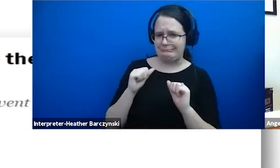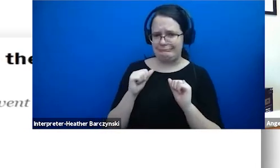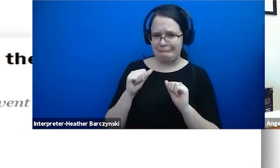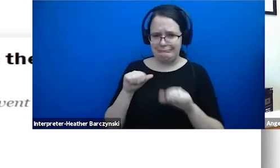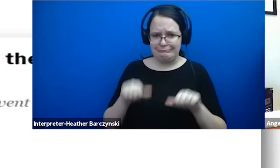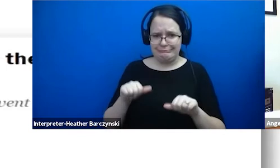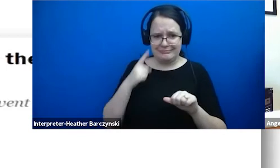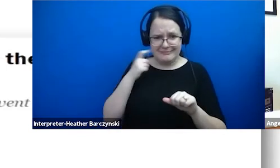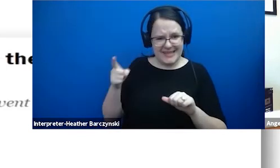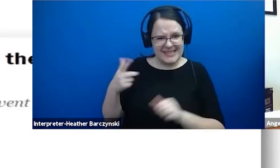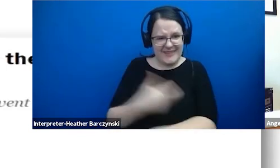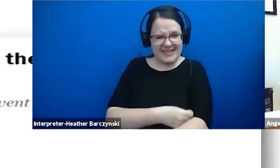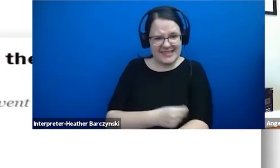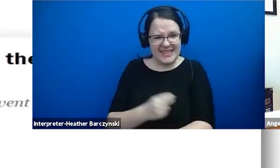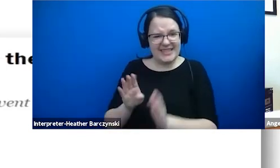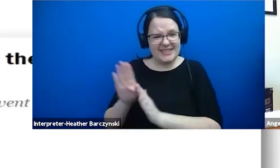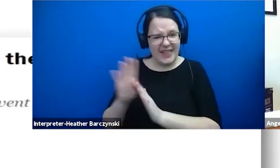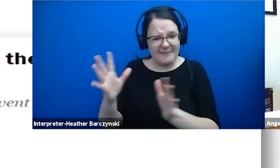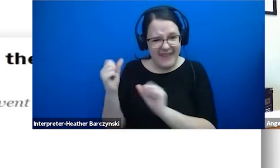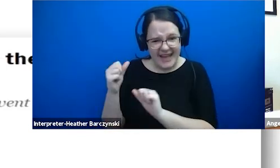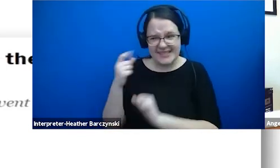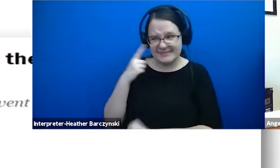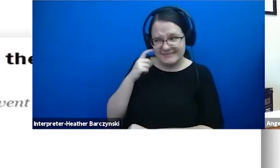rate at which they were developed and whether or not that could have been done safely